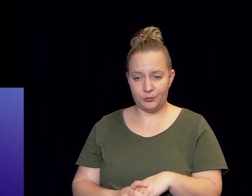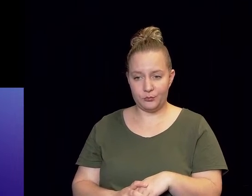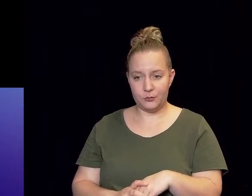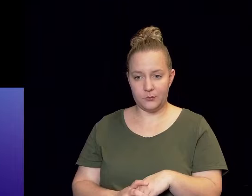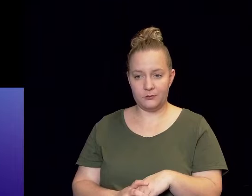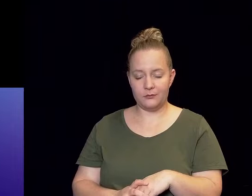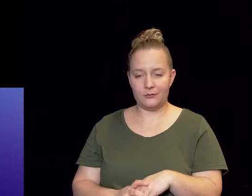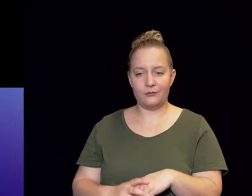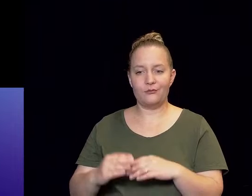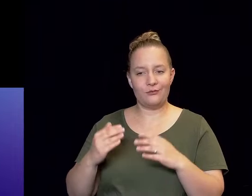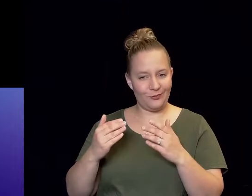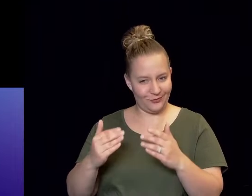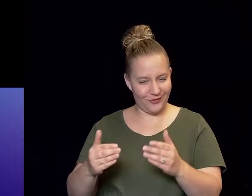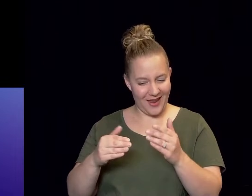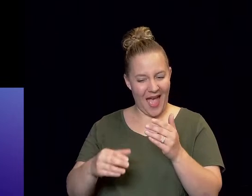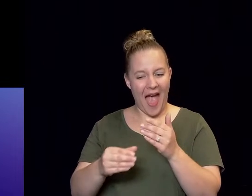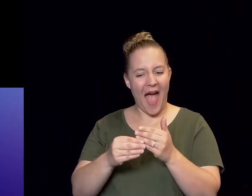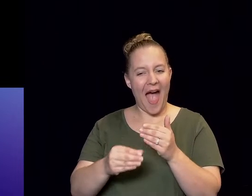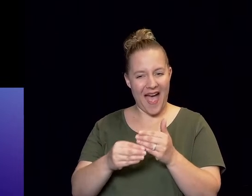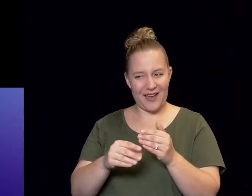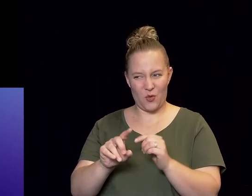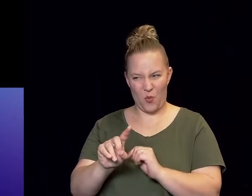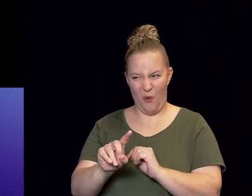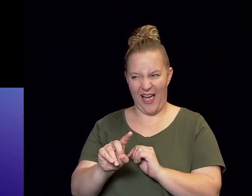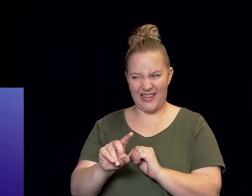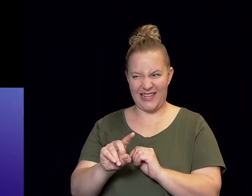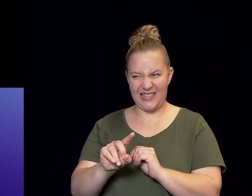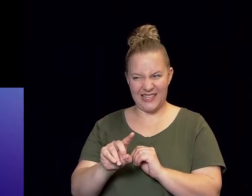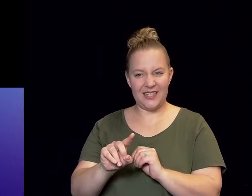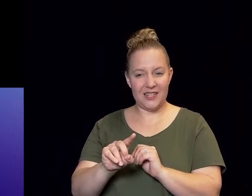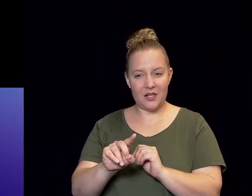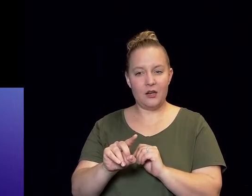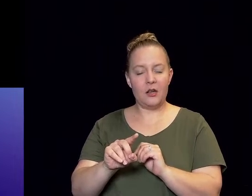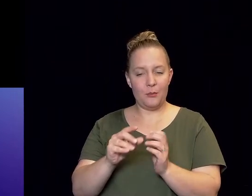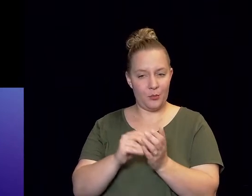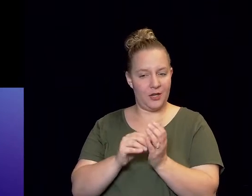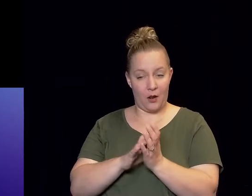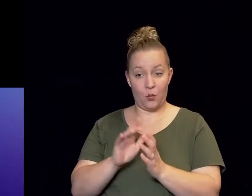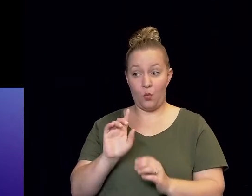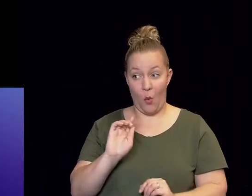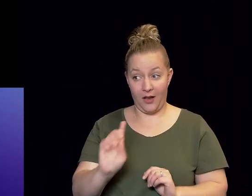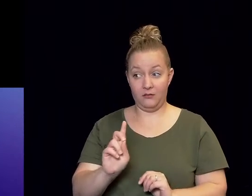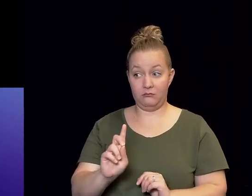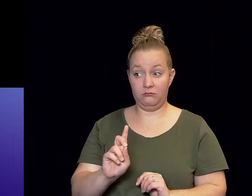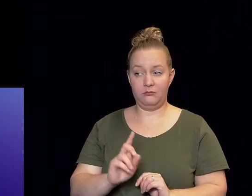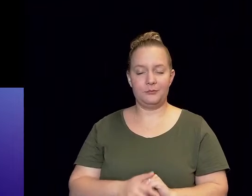feel free to add in a 1. So, put a 1.